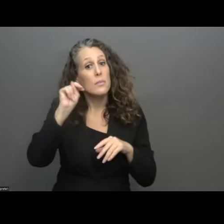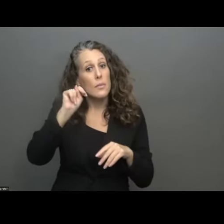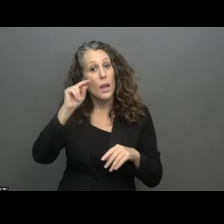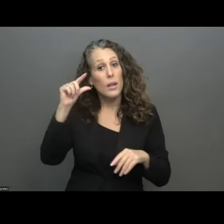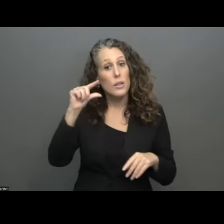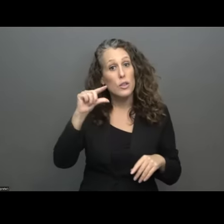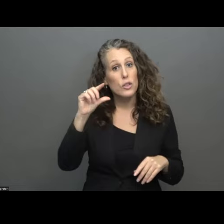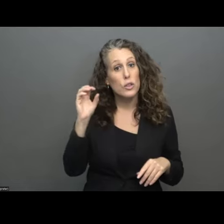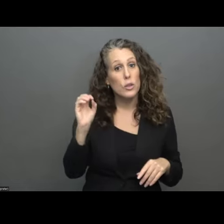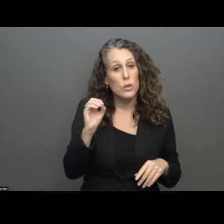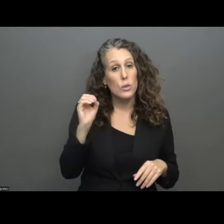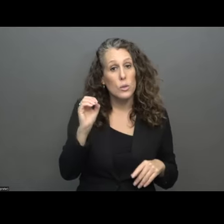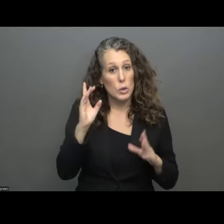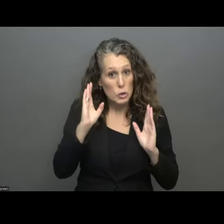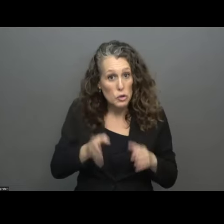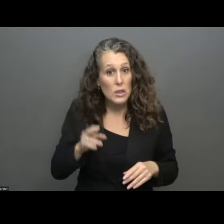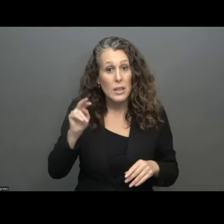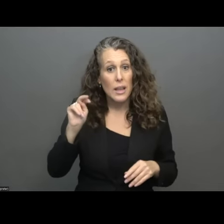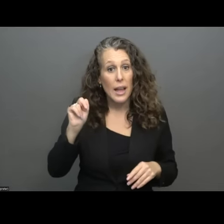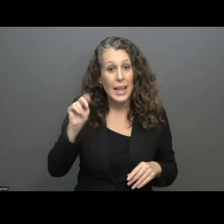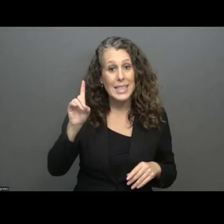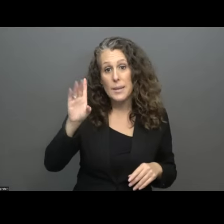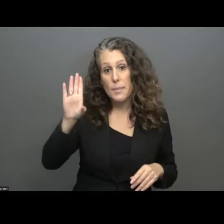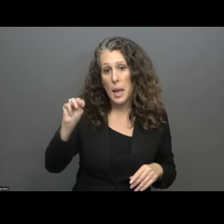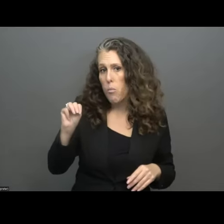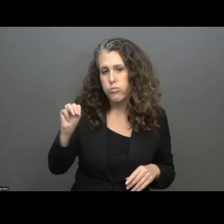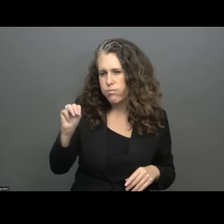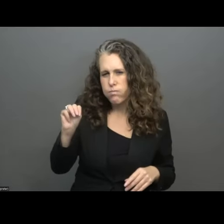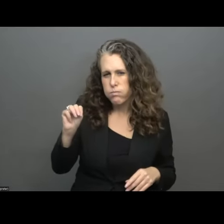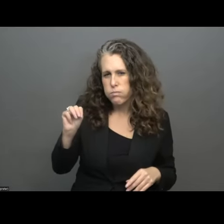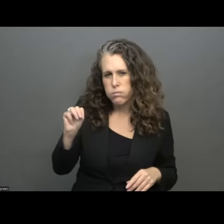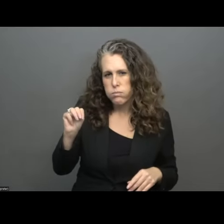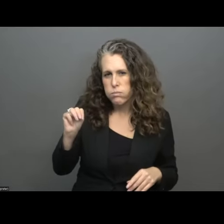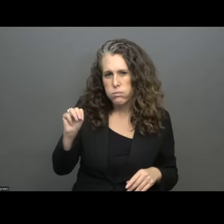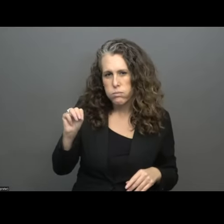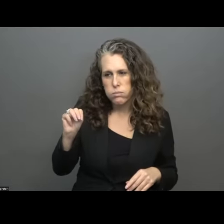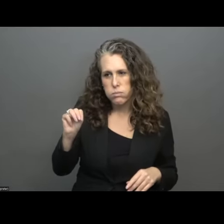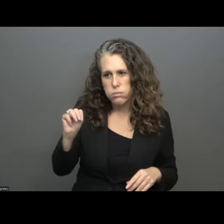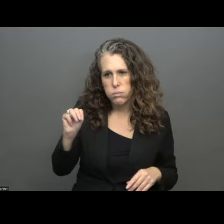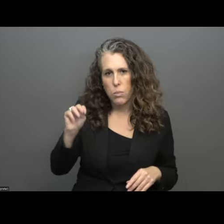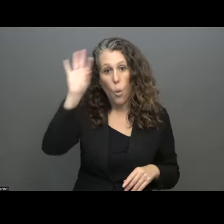11:39:24 law pursuant to his prison prison labor isn't as you know permitted among the